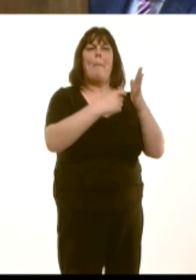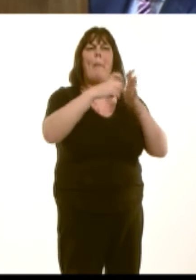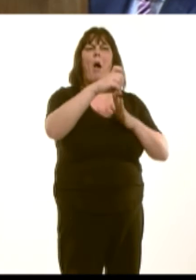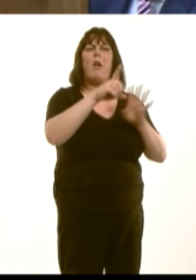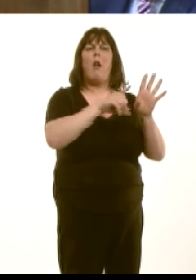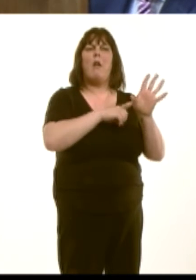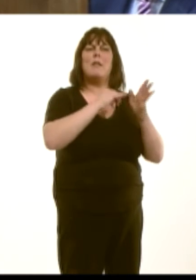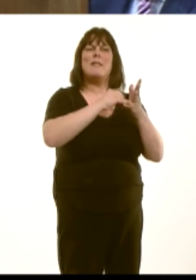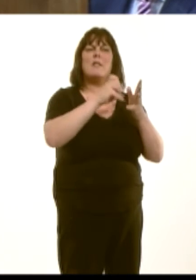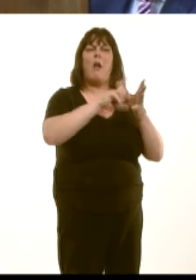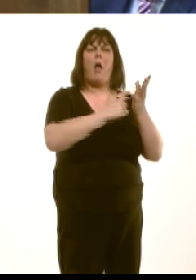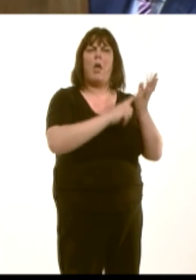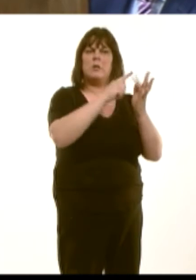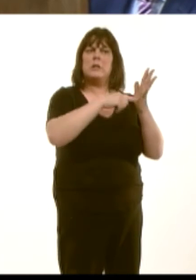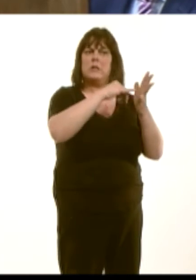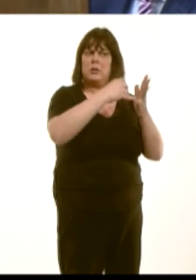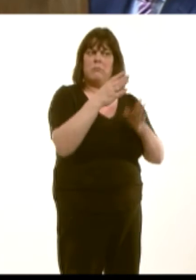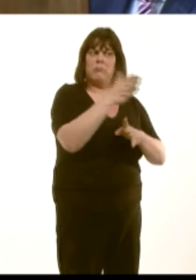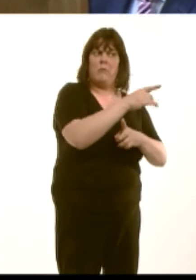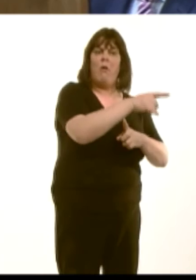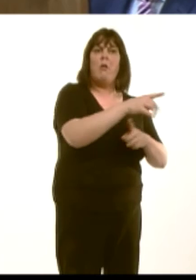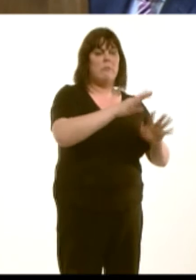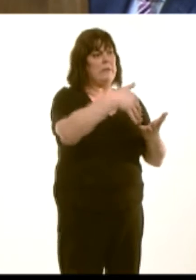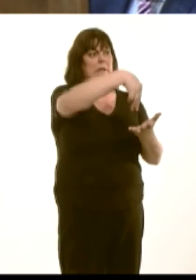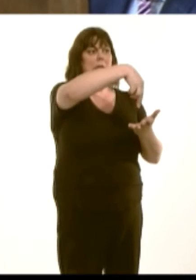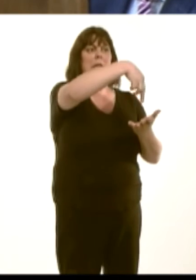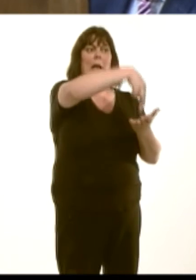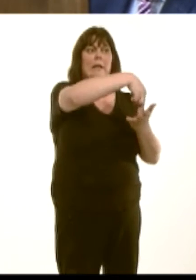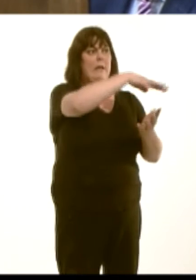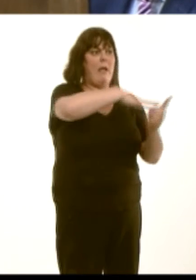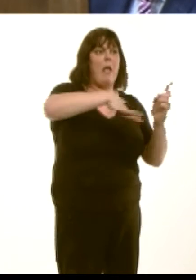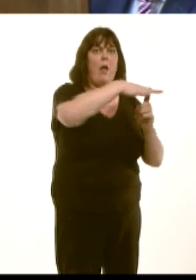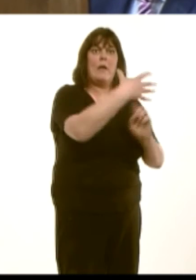That much is true, and all of the Welsh Premier League football teams have standing areas,